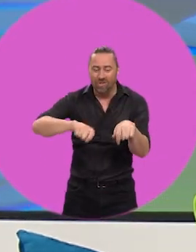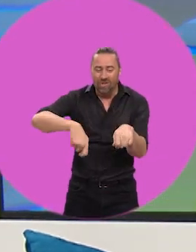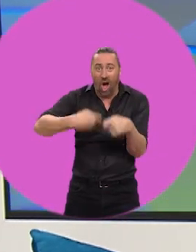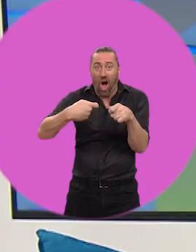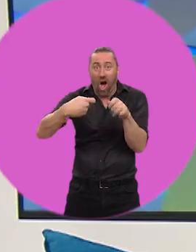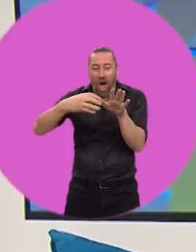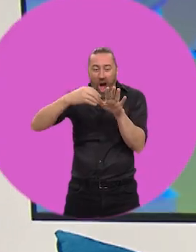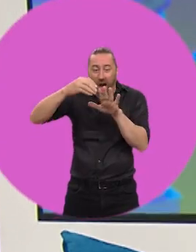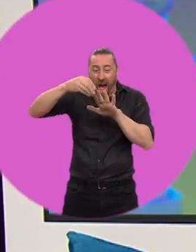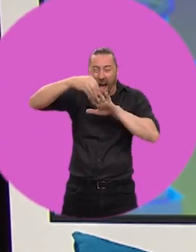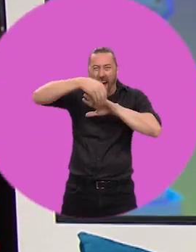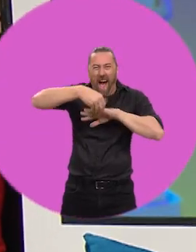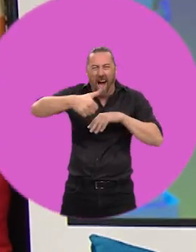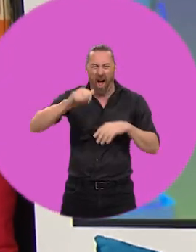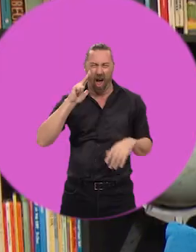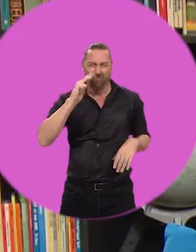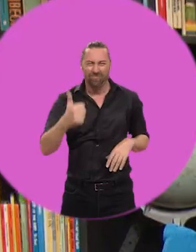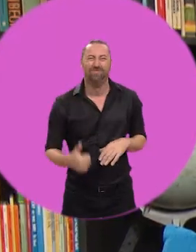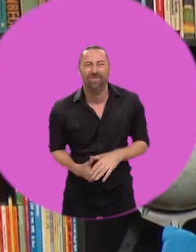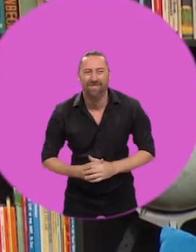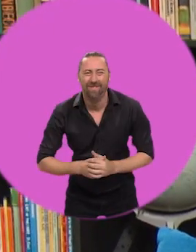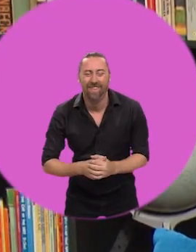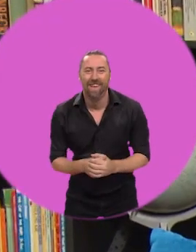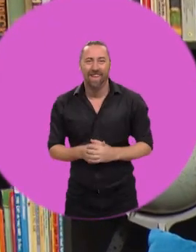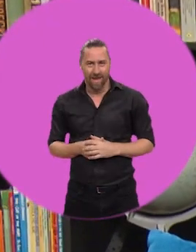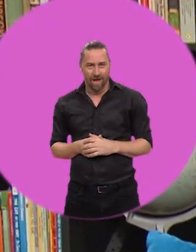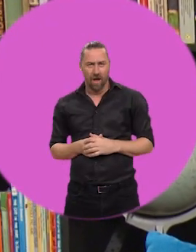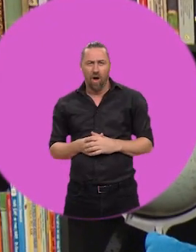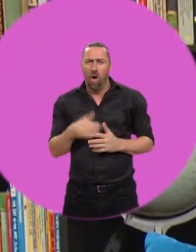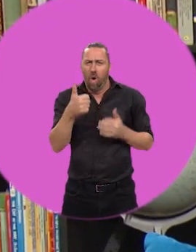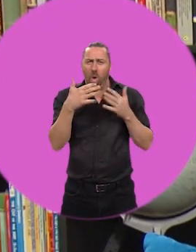(child giggling) Aren't they great? Another great way to exercise our senses